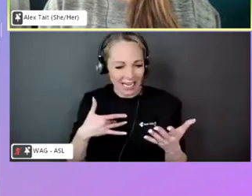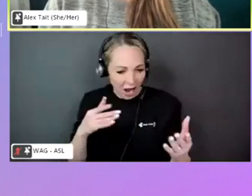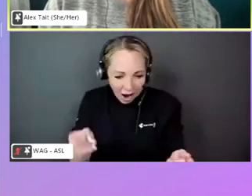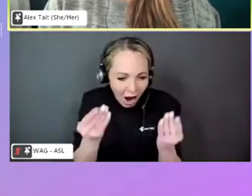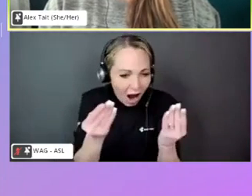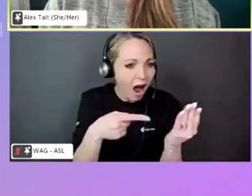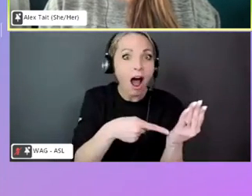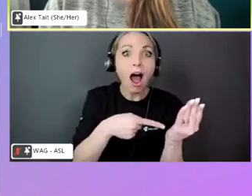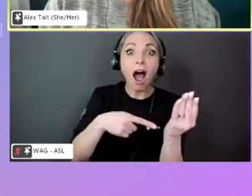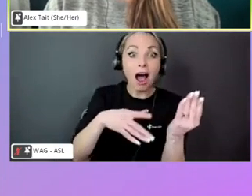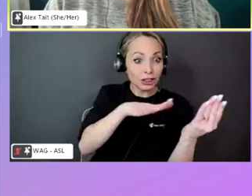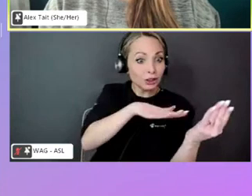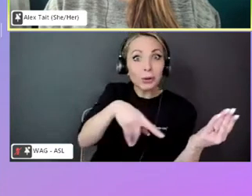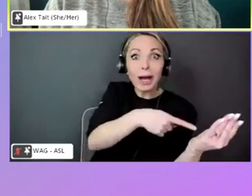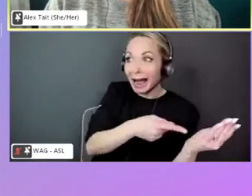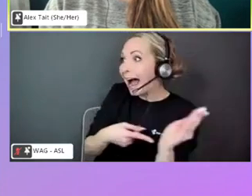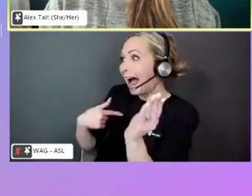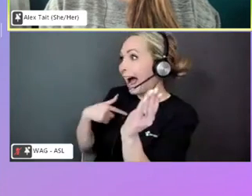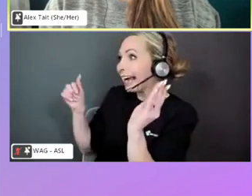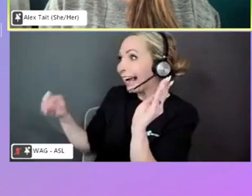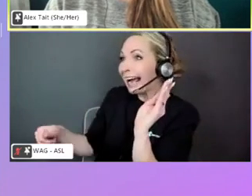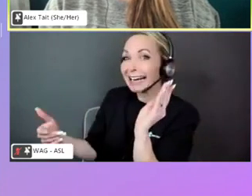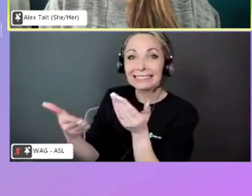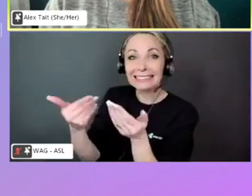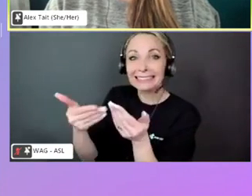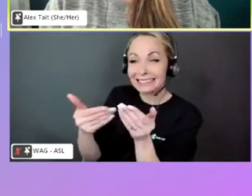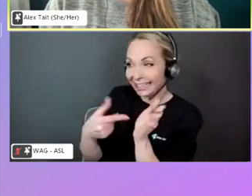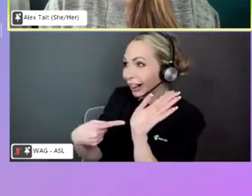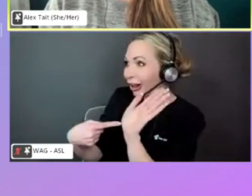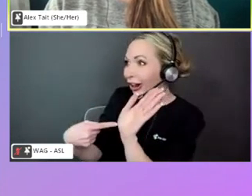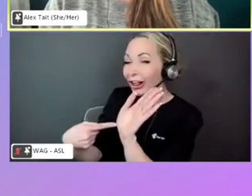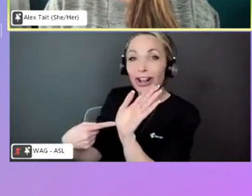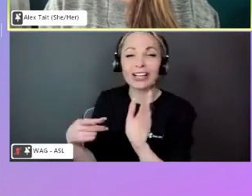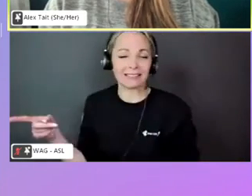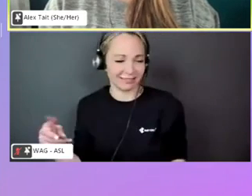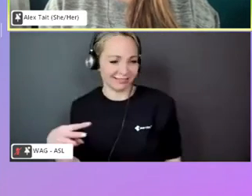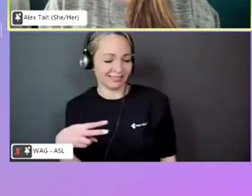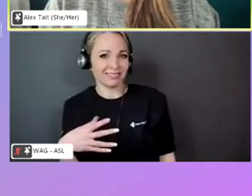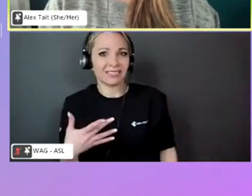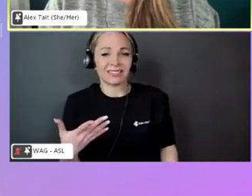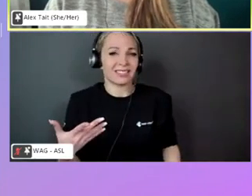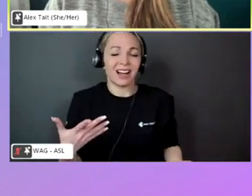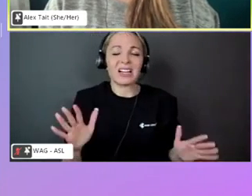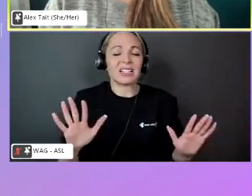angry that they can't do it even more so when their grandchildren some very young say it's easy come and let me